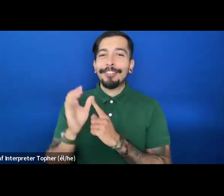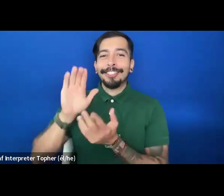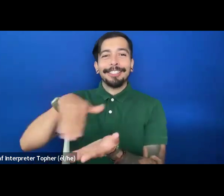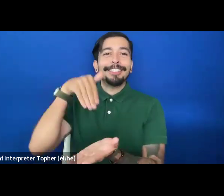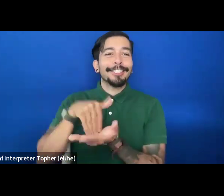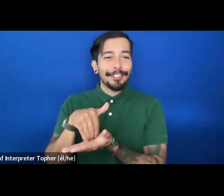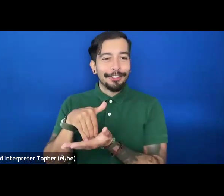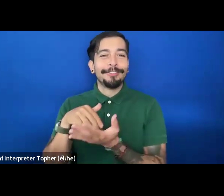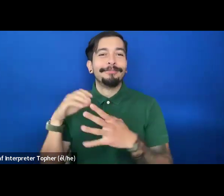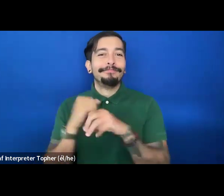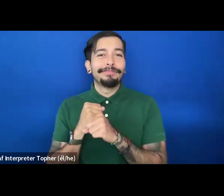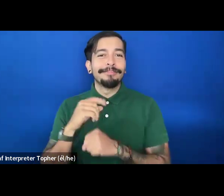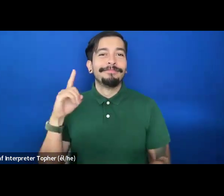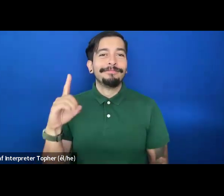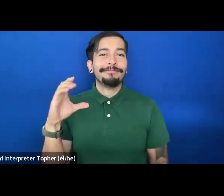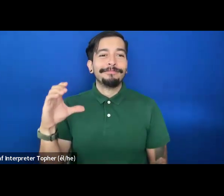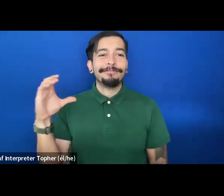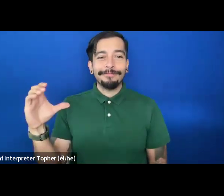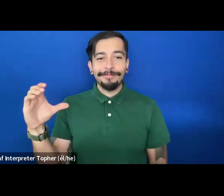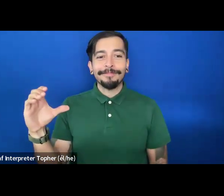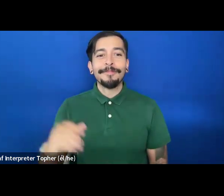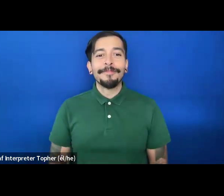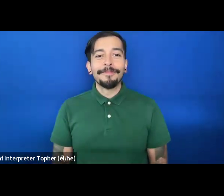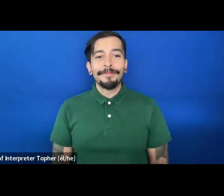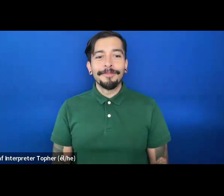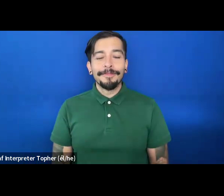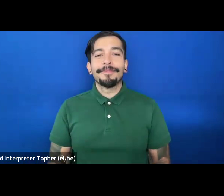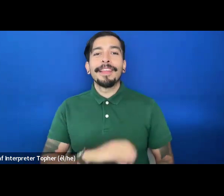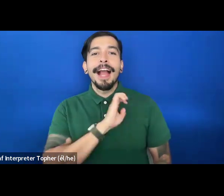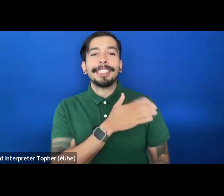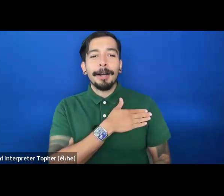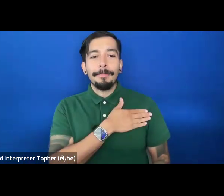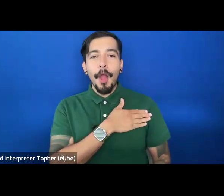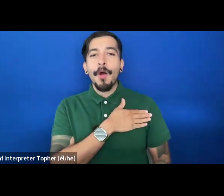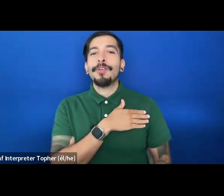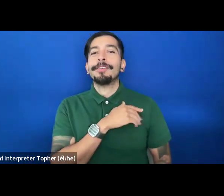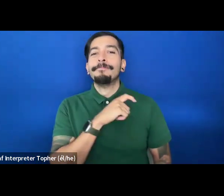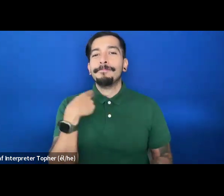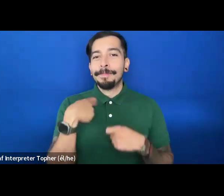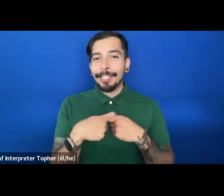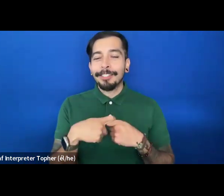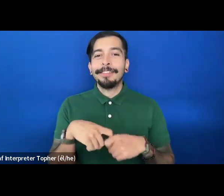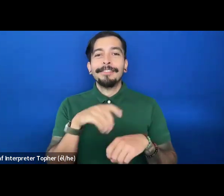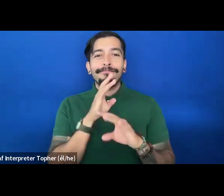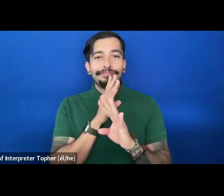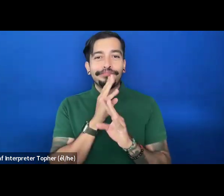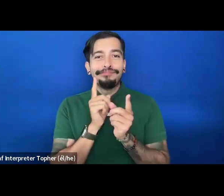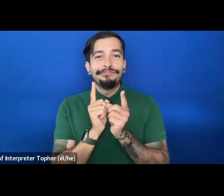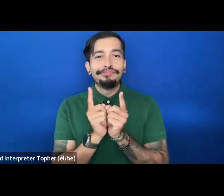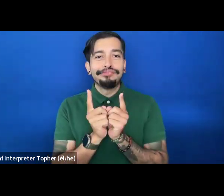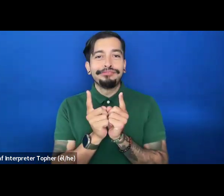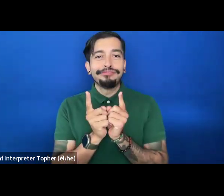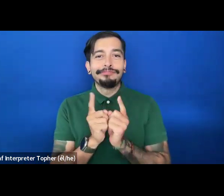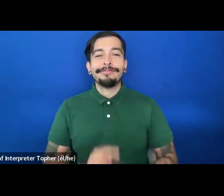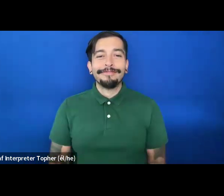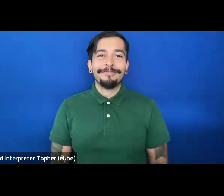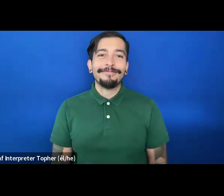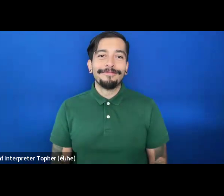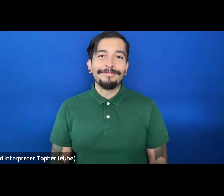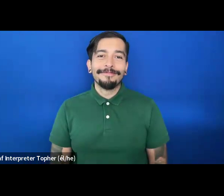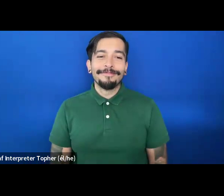(interpreter speaking in Spanish)